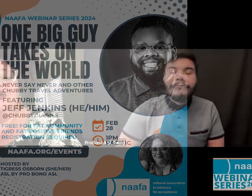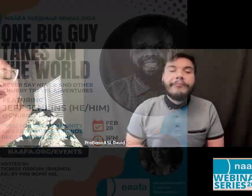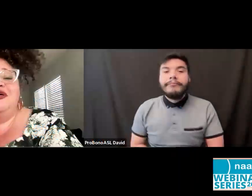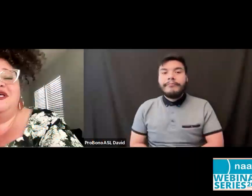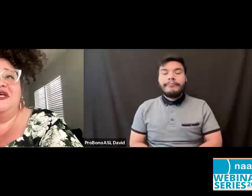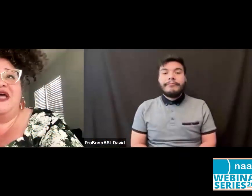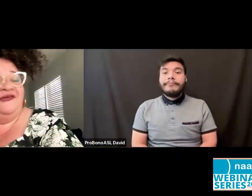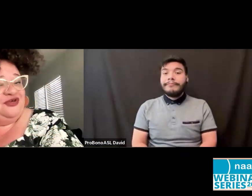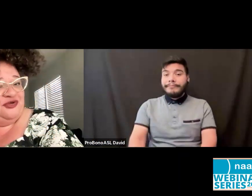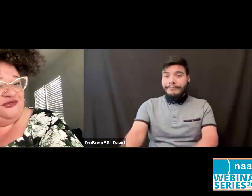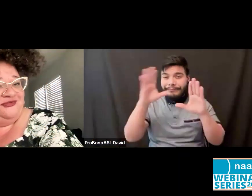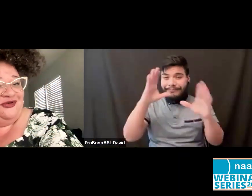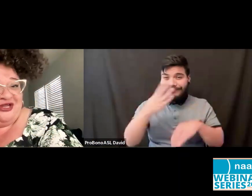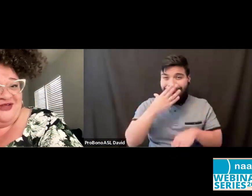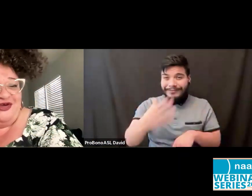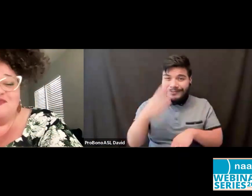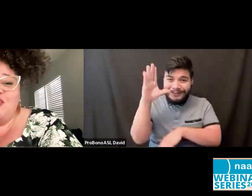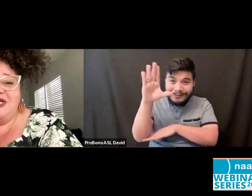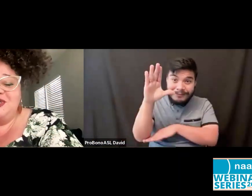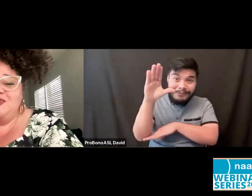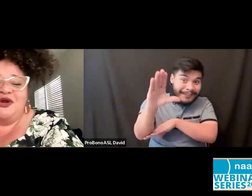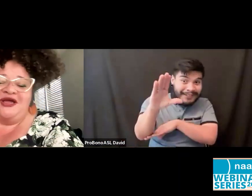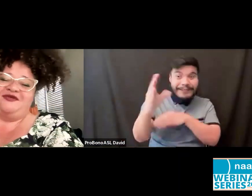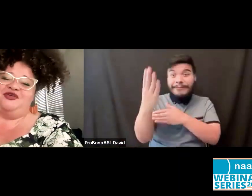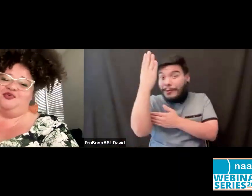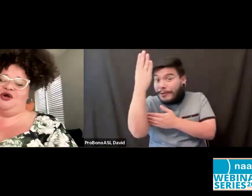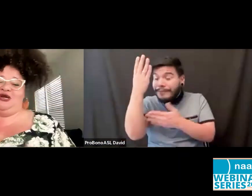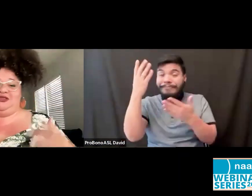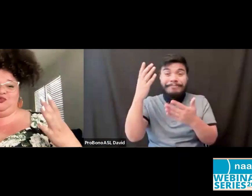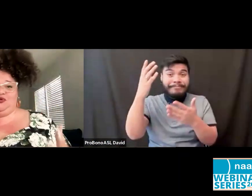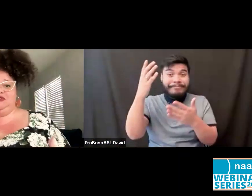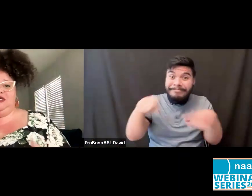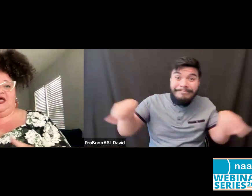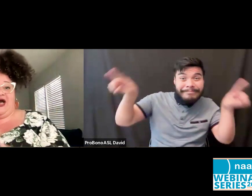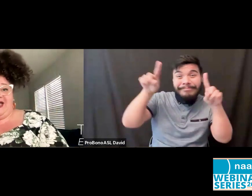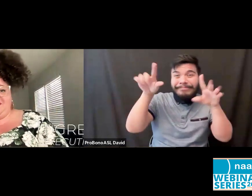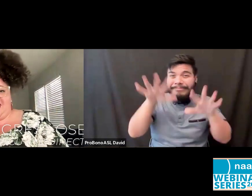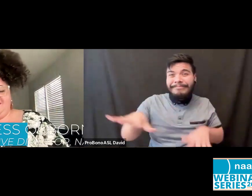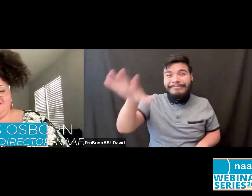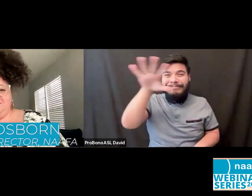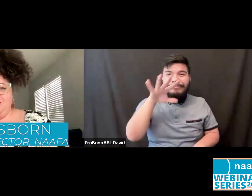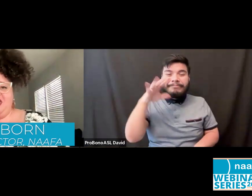Good afternoon. Good evening. Good morning to you, wherever you are in the world. I am Tigress Osborn.